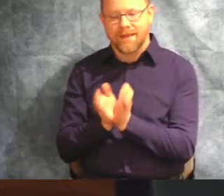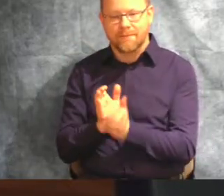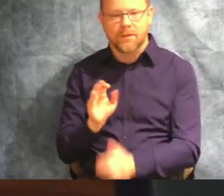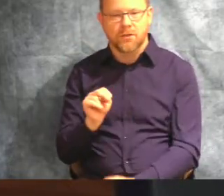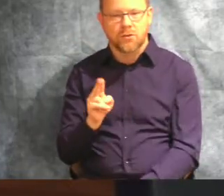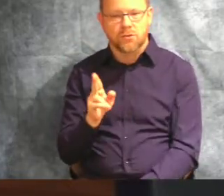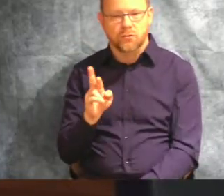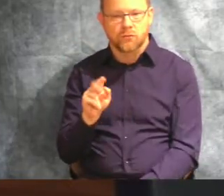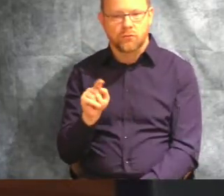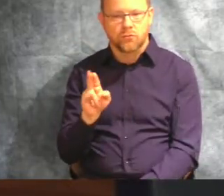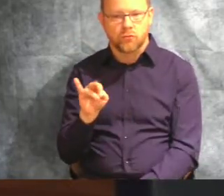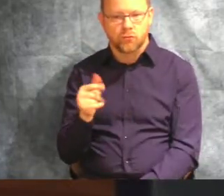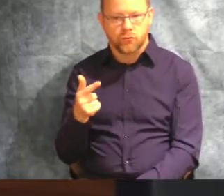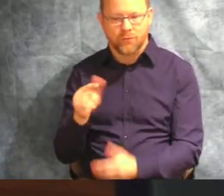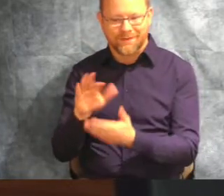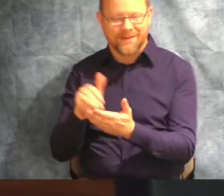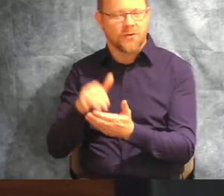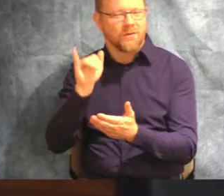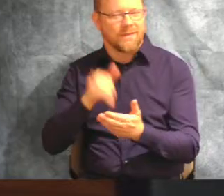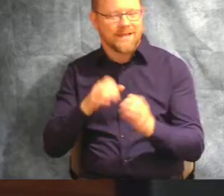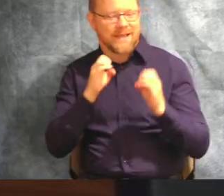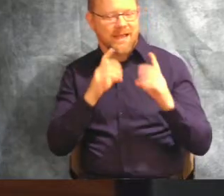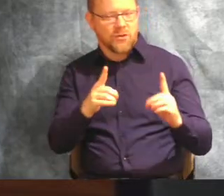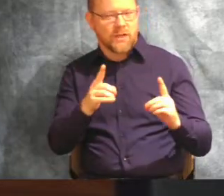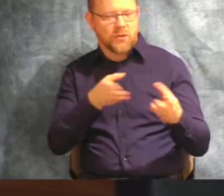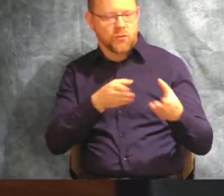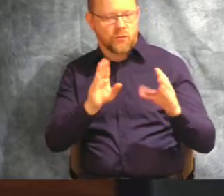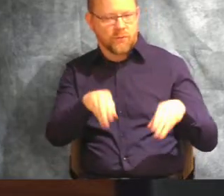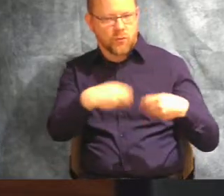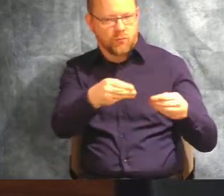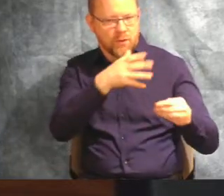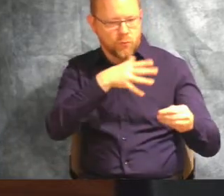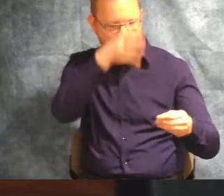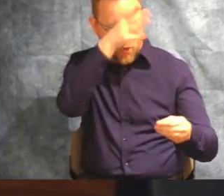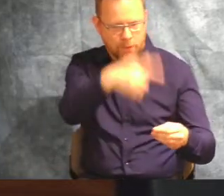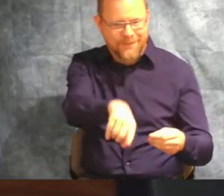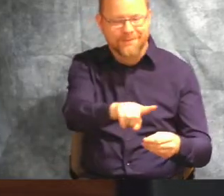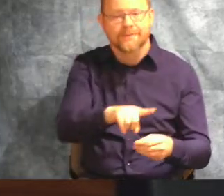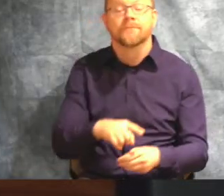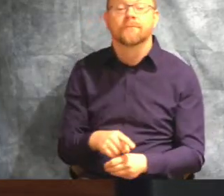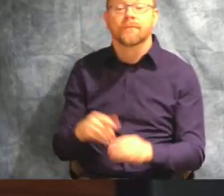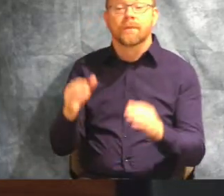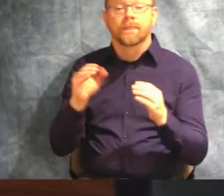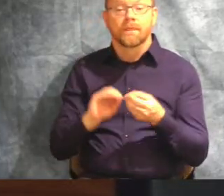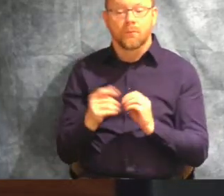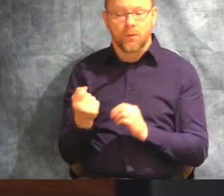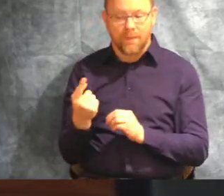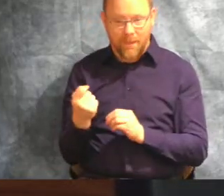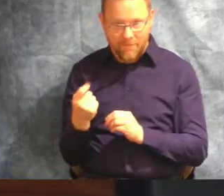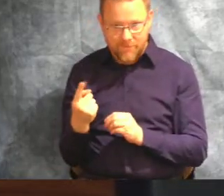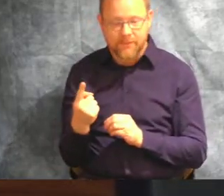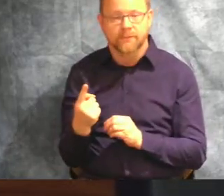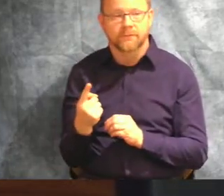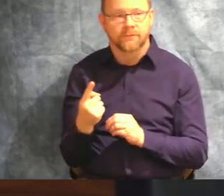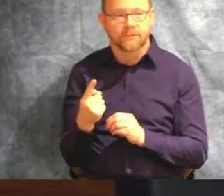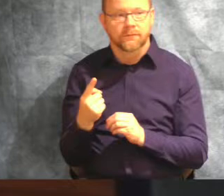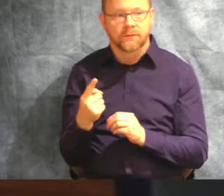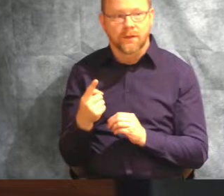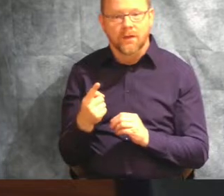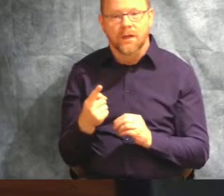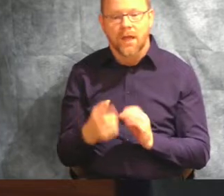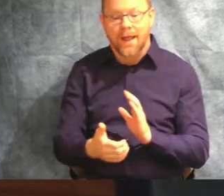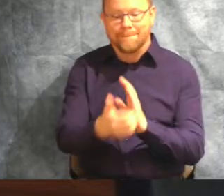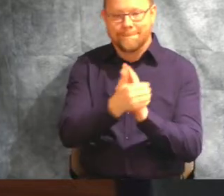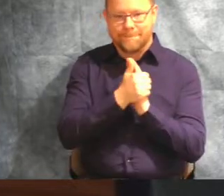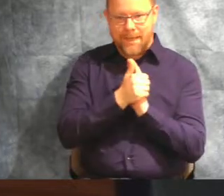parenting education services $500,000. Item number 11 is the renewal an an amendment of an agreement